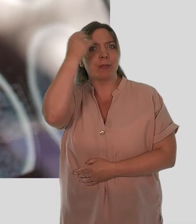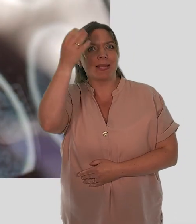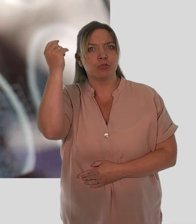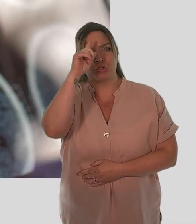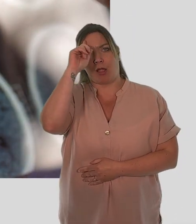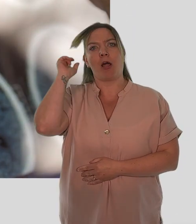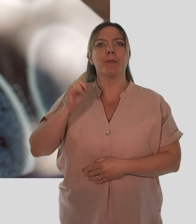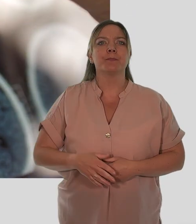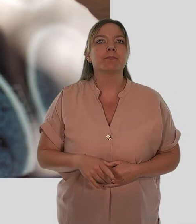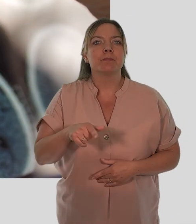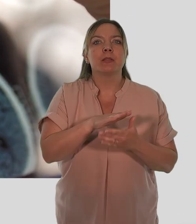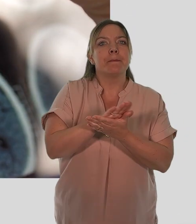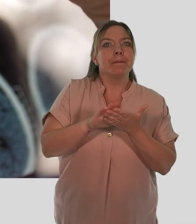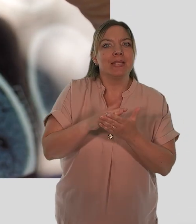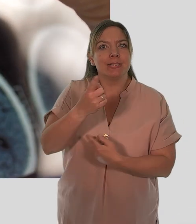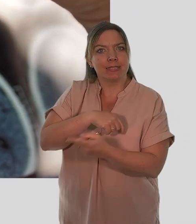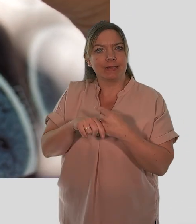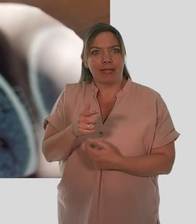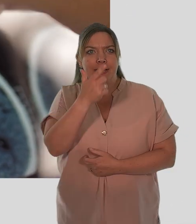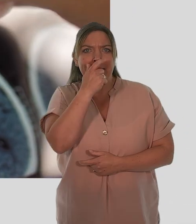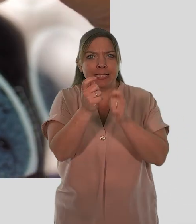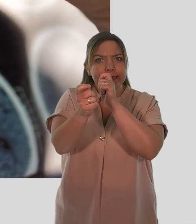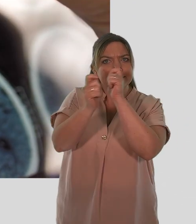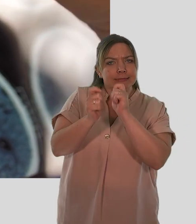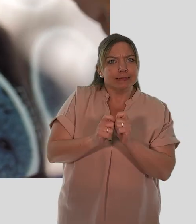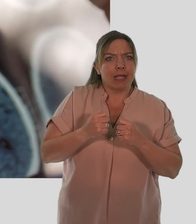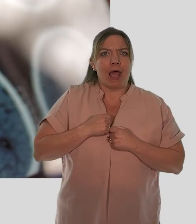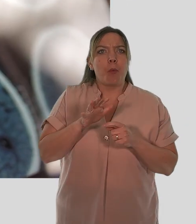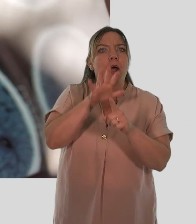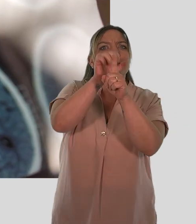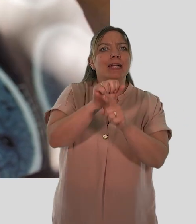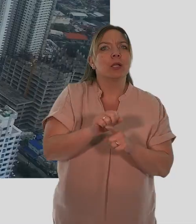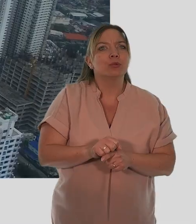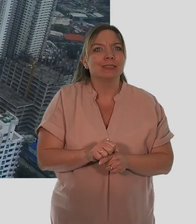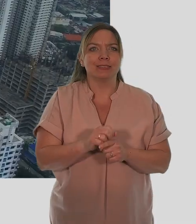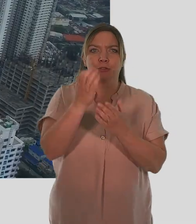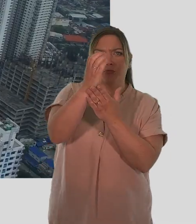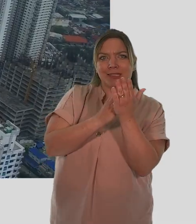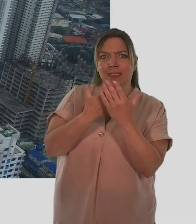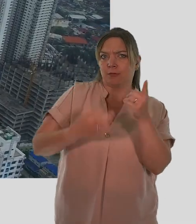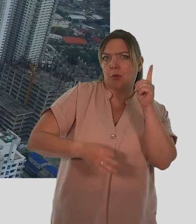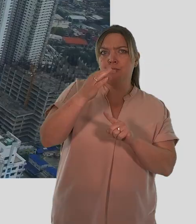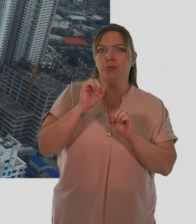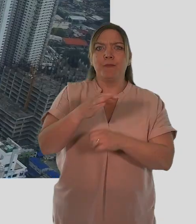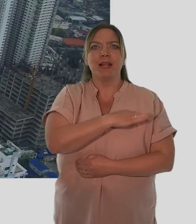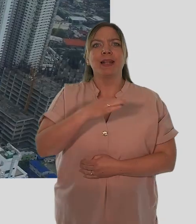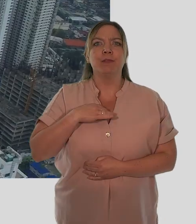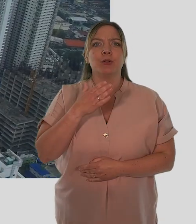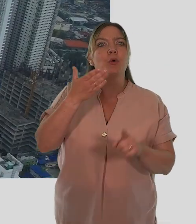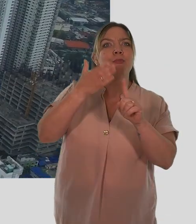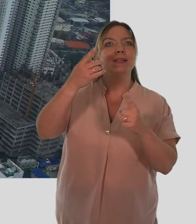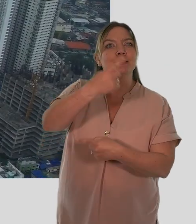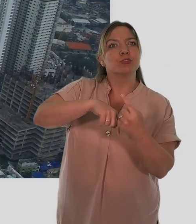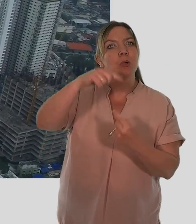Brain banks are expensive to operate, and within the Western Pacific have predominantly been established in high income countries.